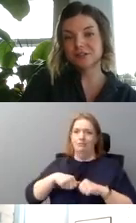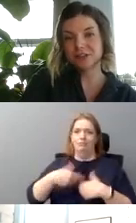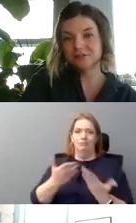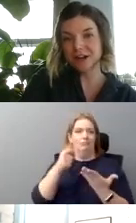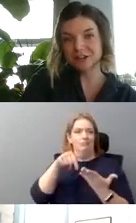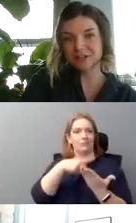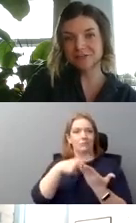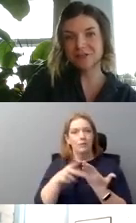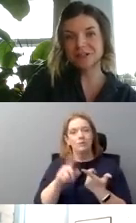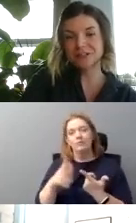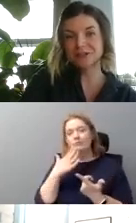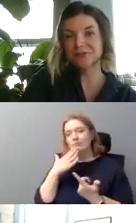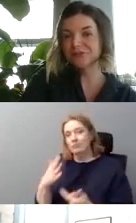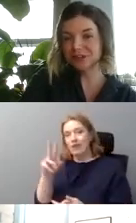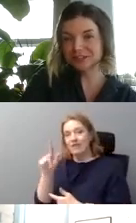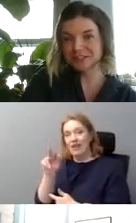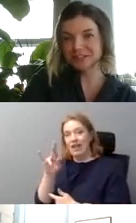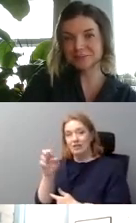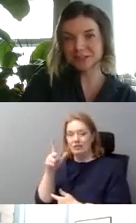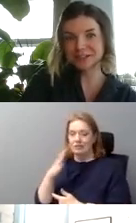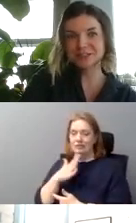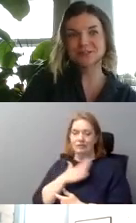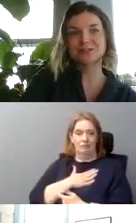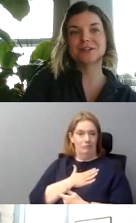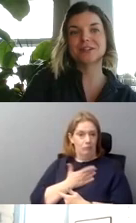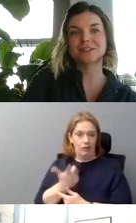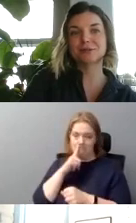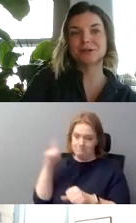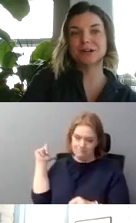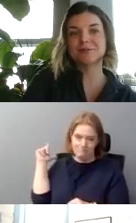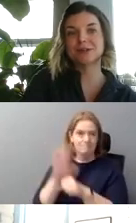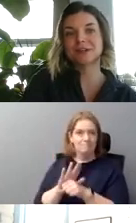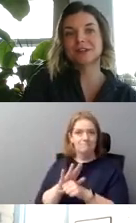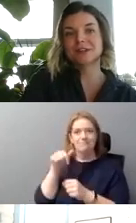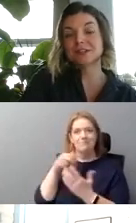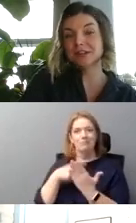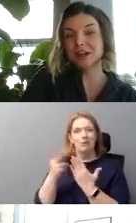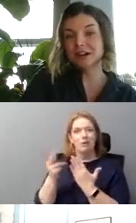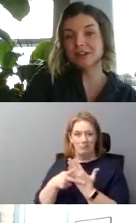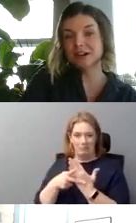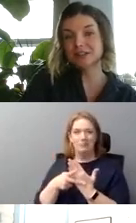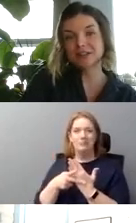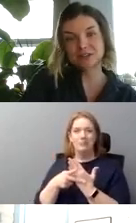thank you Valerie for so fearlessly committing to this program. To The David Ireland House and,